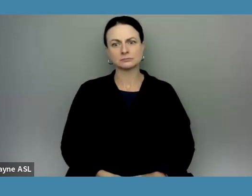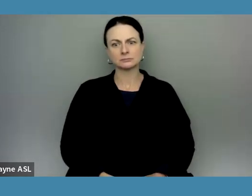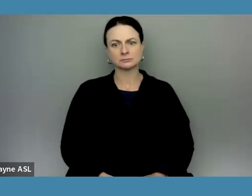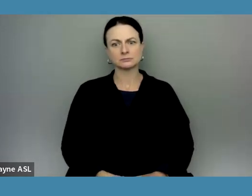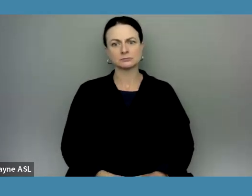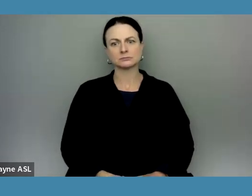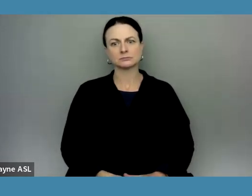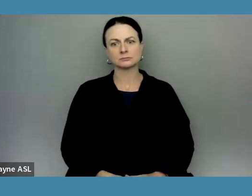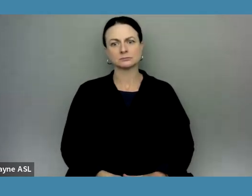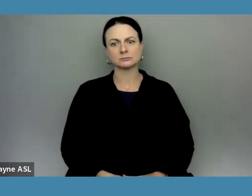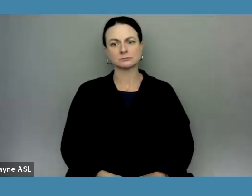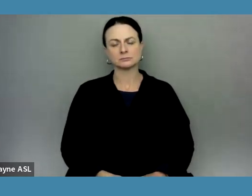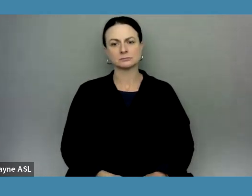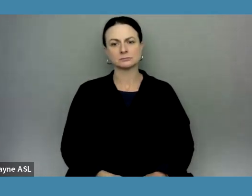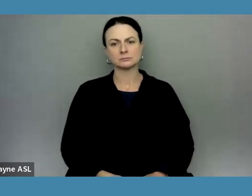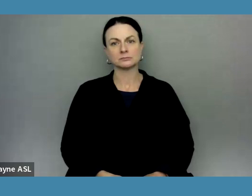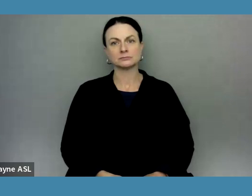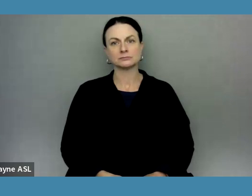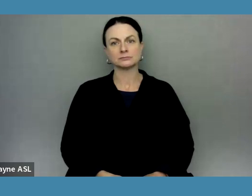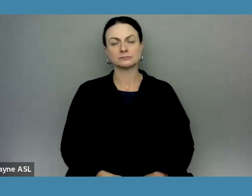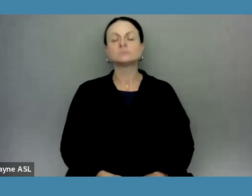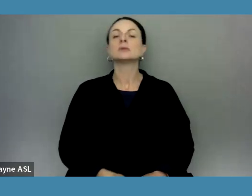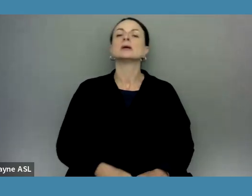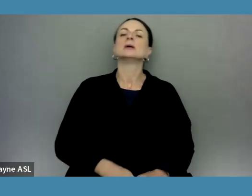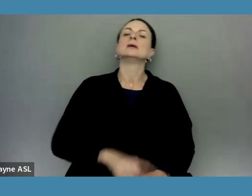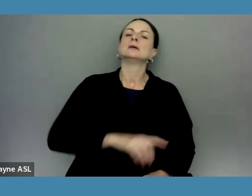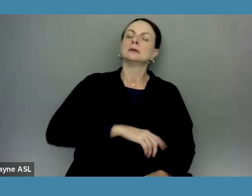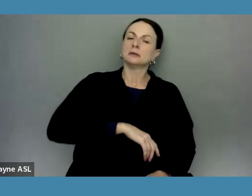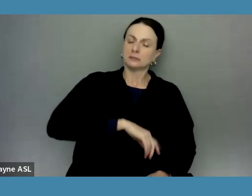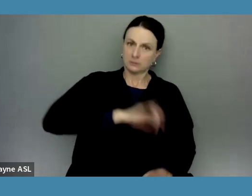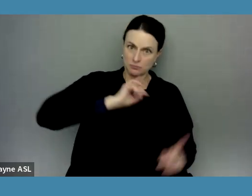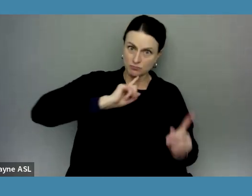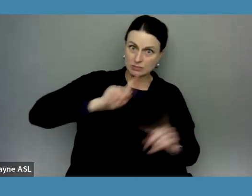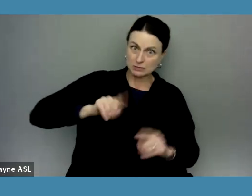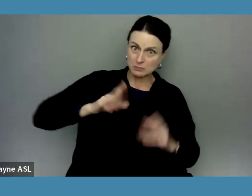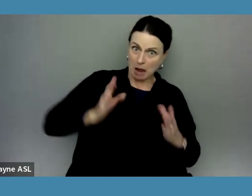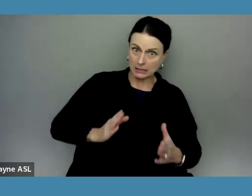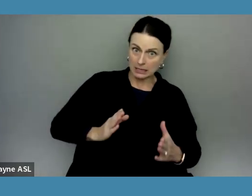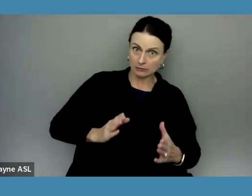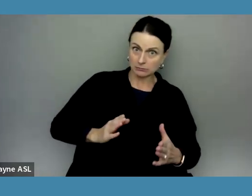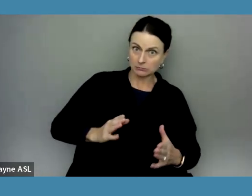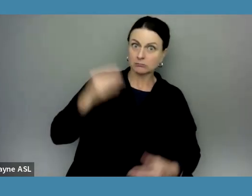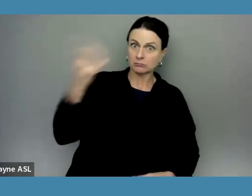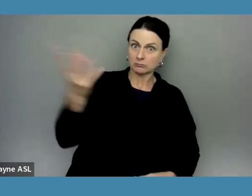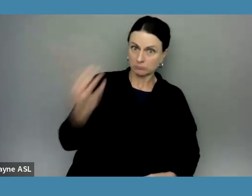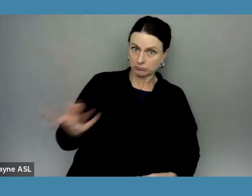And when the respondent is presenting their case, you may use objections and state them clearly on the record.